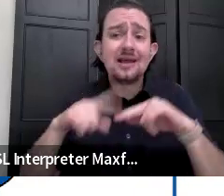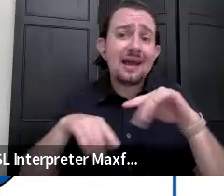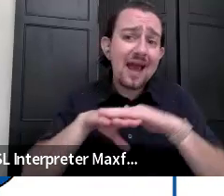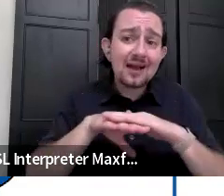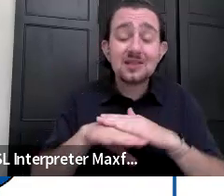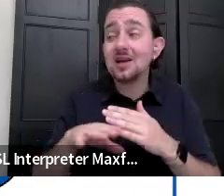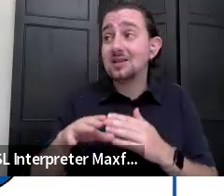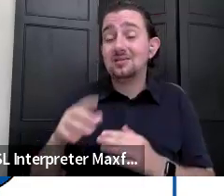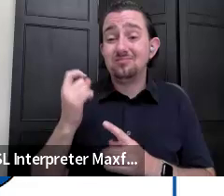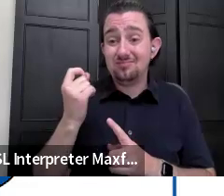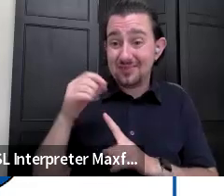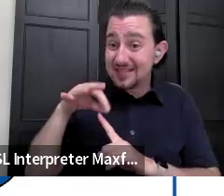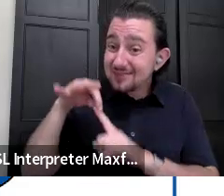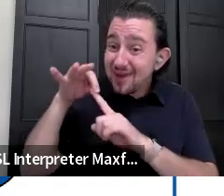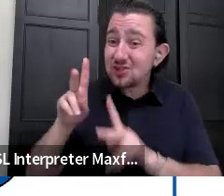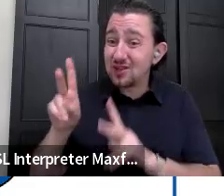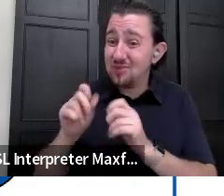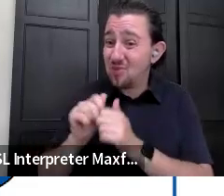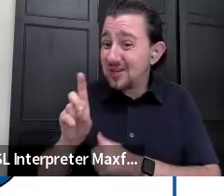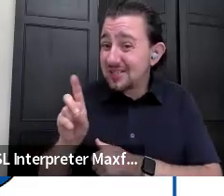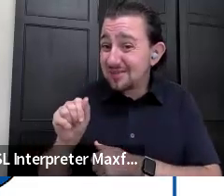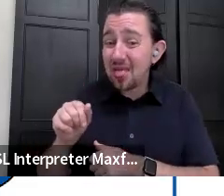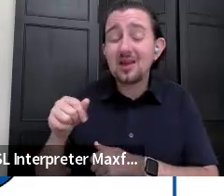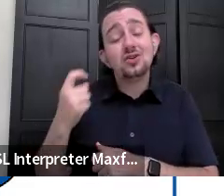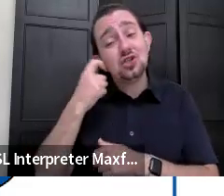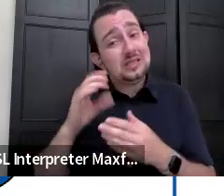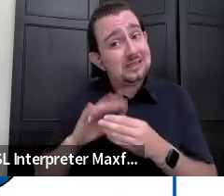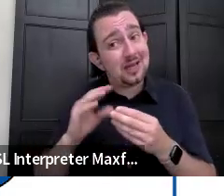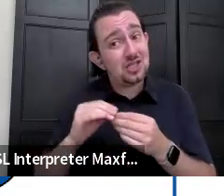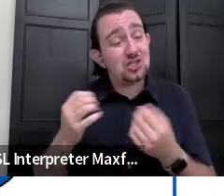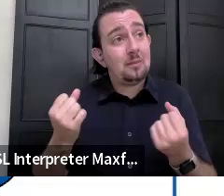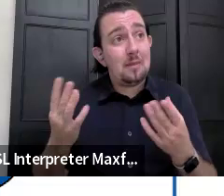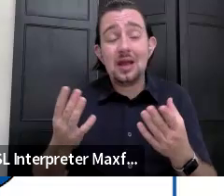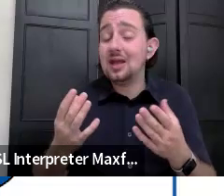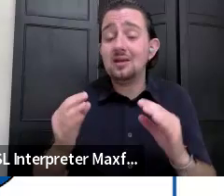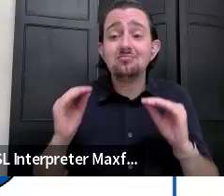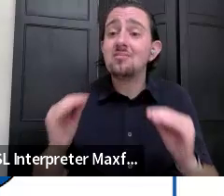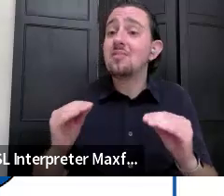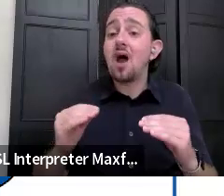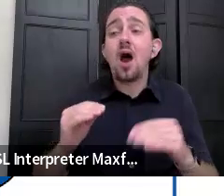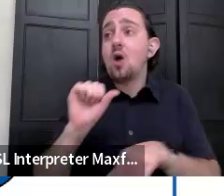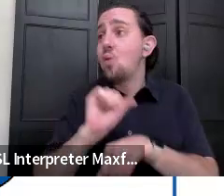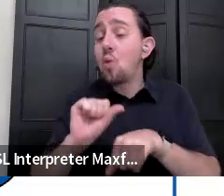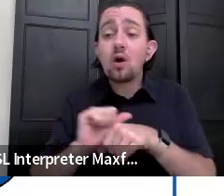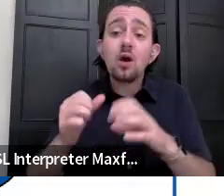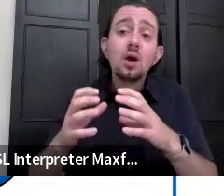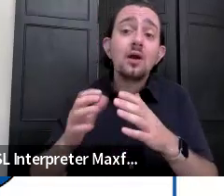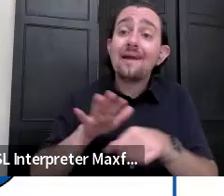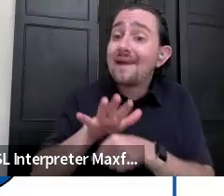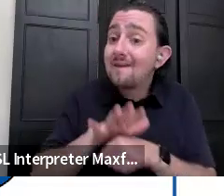are not in the workforce as much as people without disabilities, they may be living on SSI or SSDI.